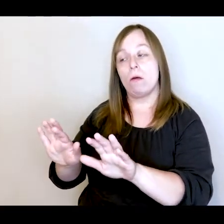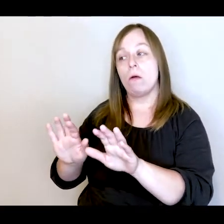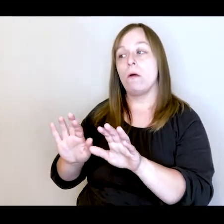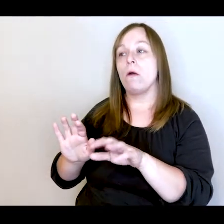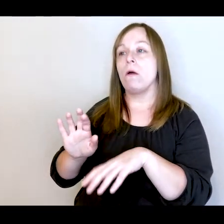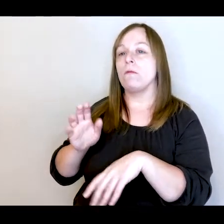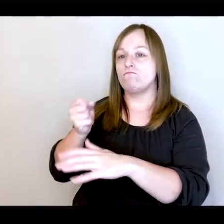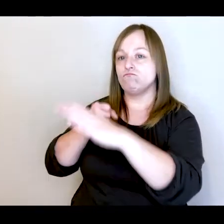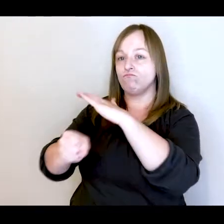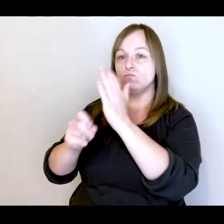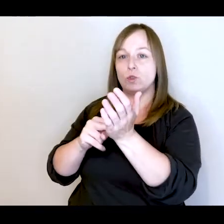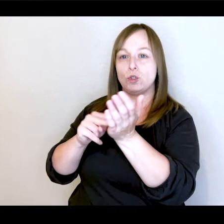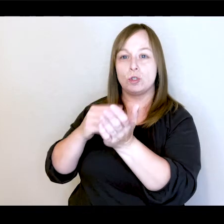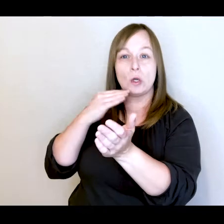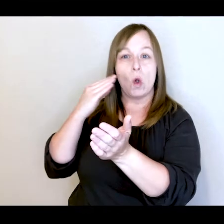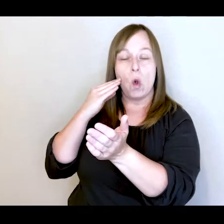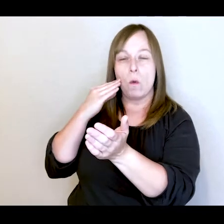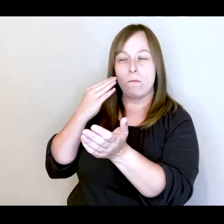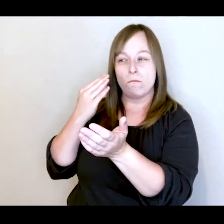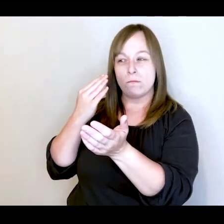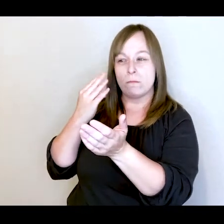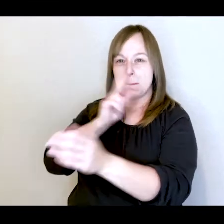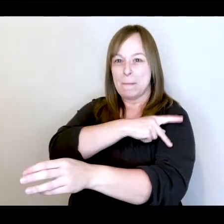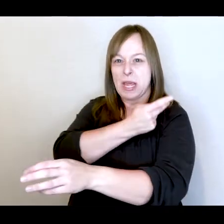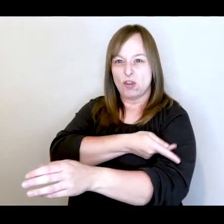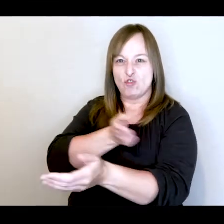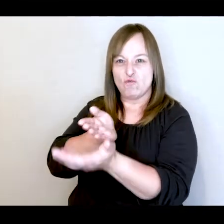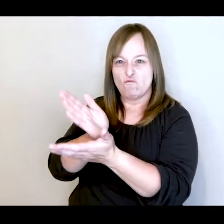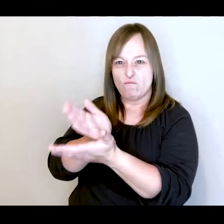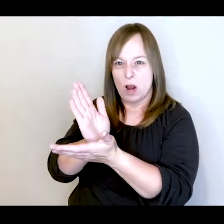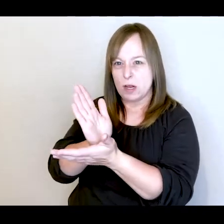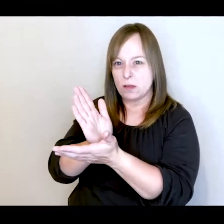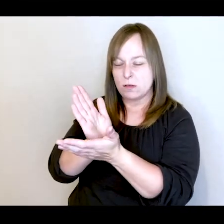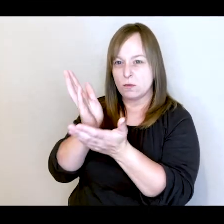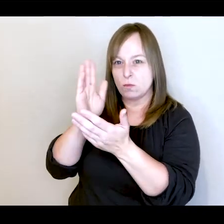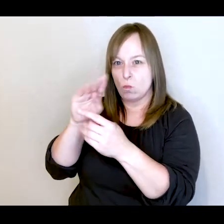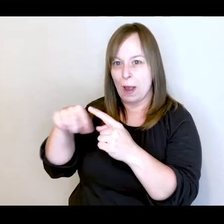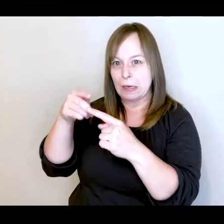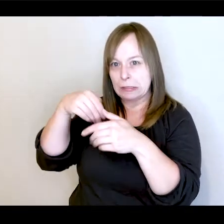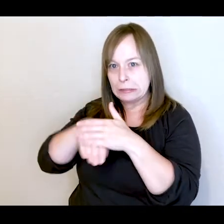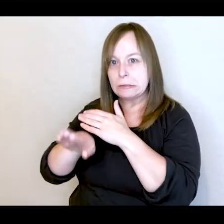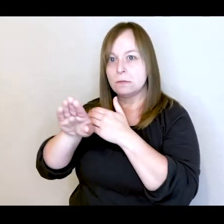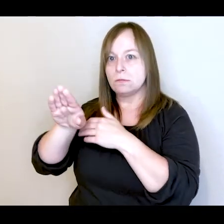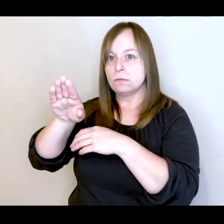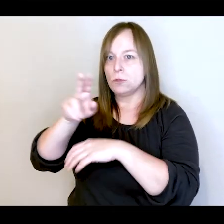is that they're going to go into a nursing facility, what are their-- the patient rights after that fact?